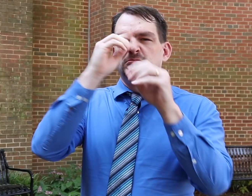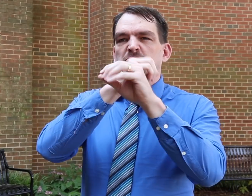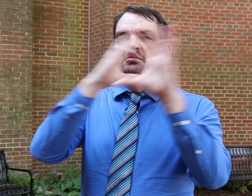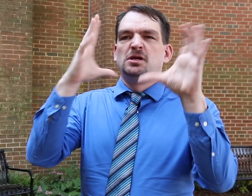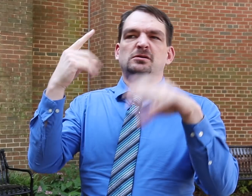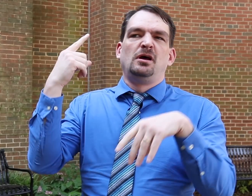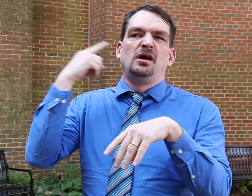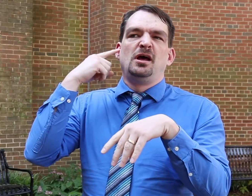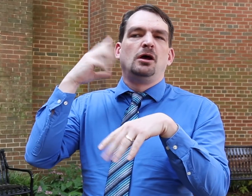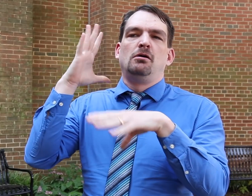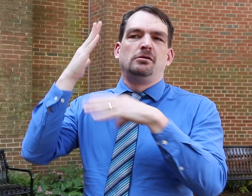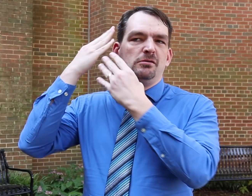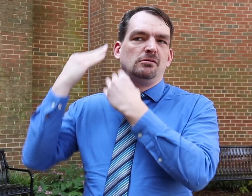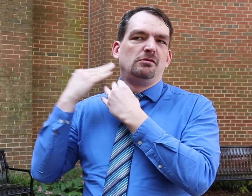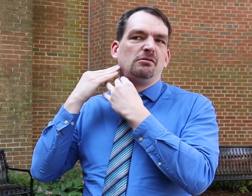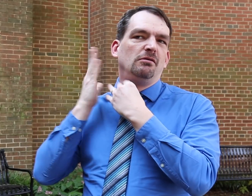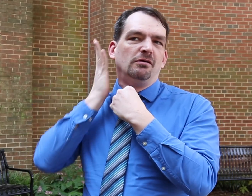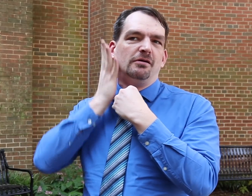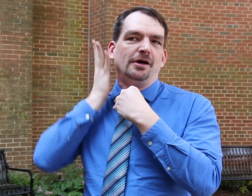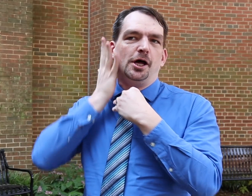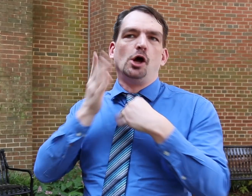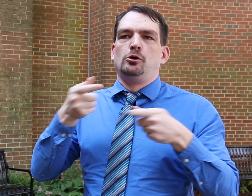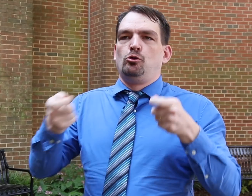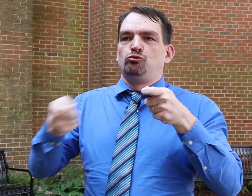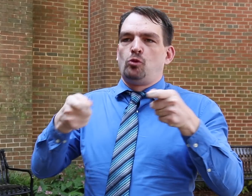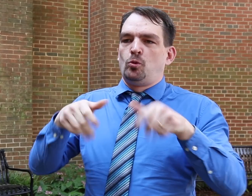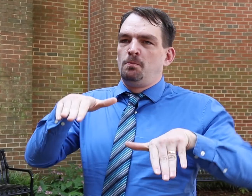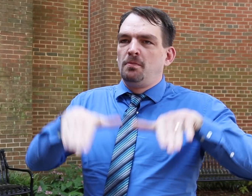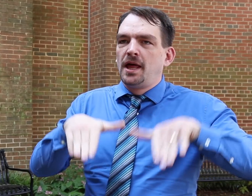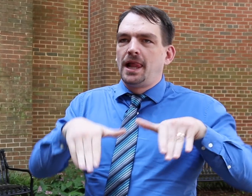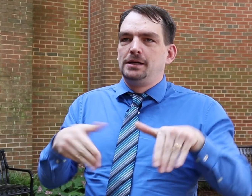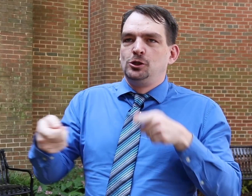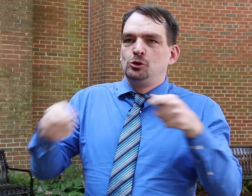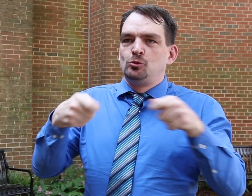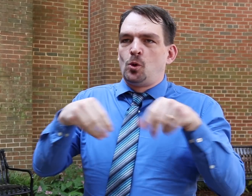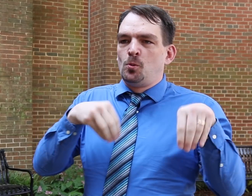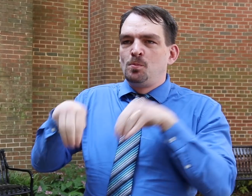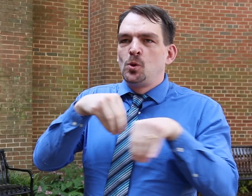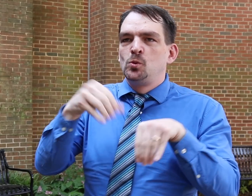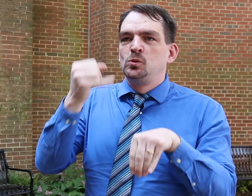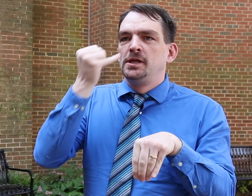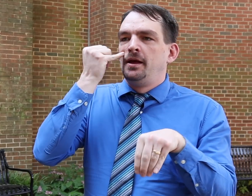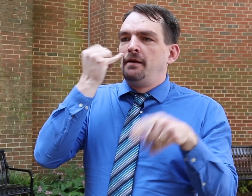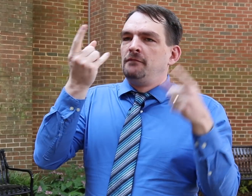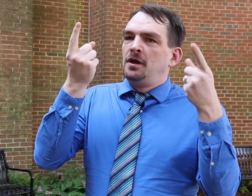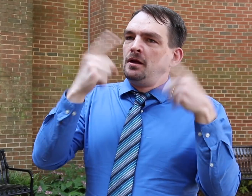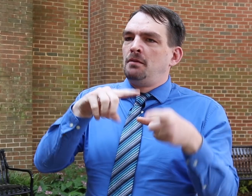Picture the ear, but move it down to this area. It controls balance and movement so if something